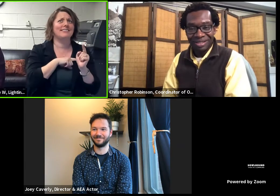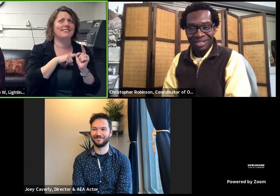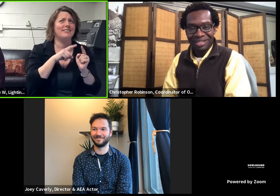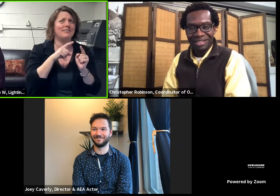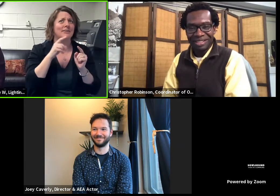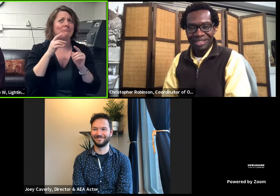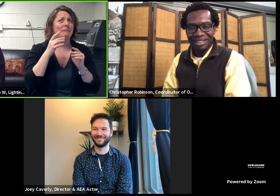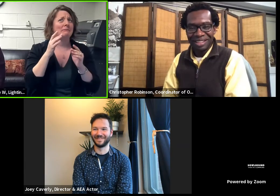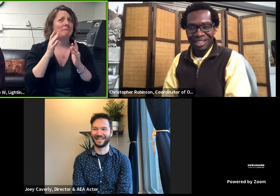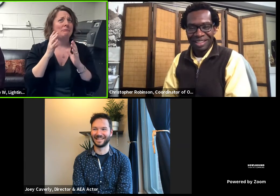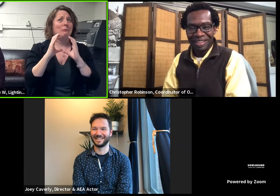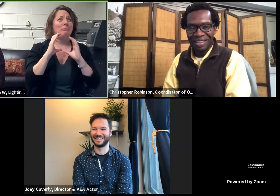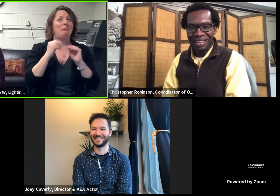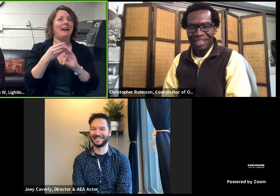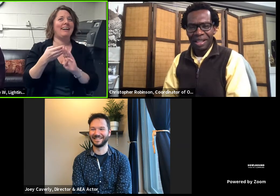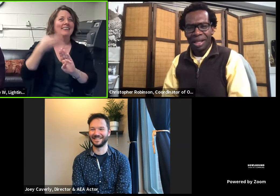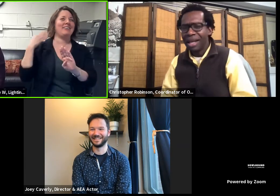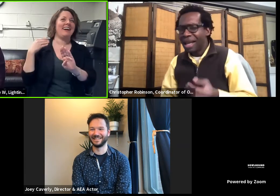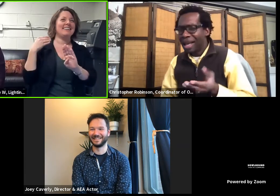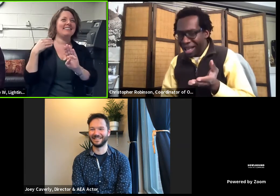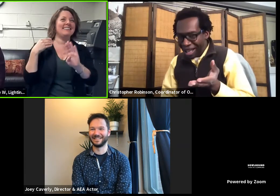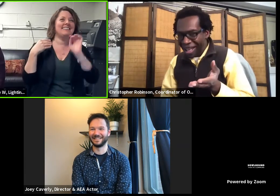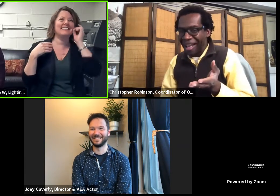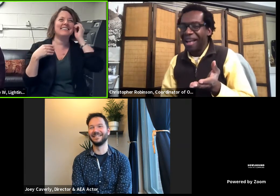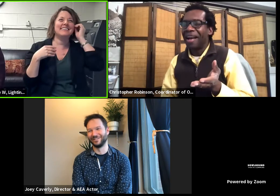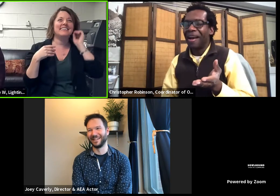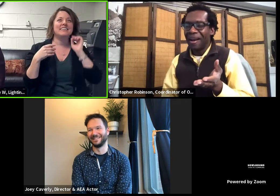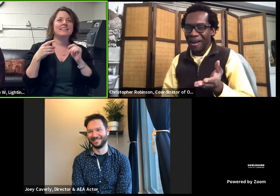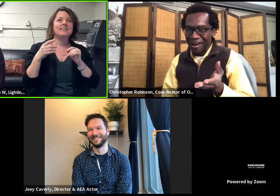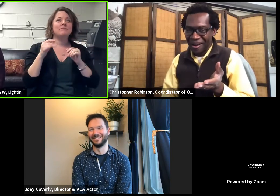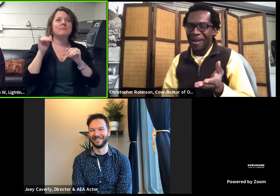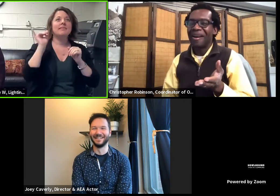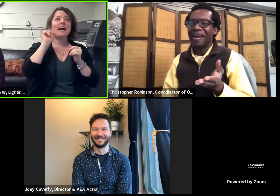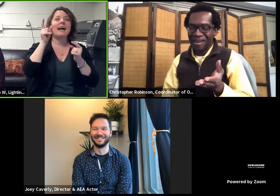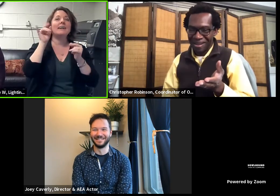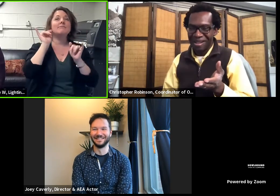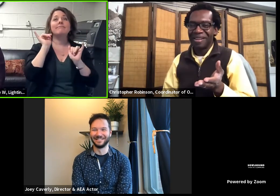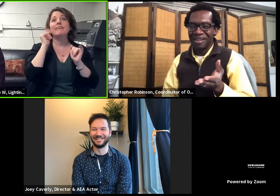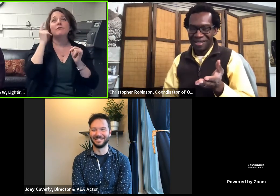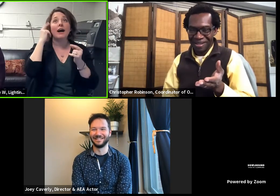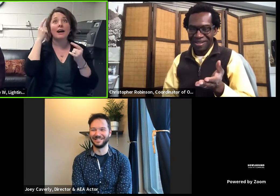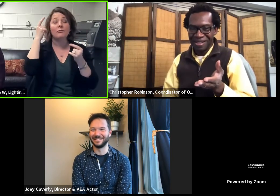and if a hearing team wants to surprise us with something, we need to communicate beforehand,